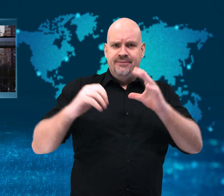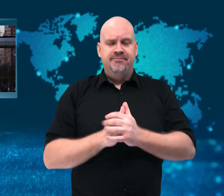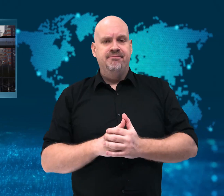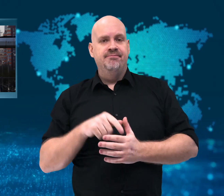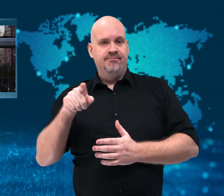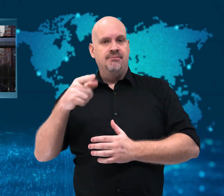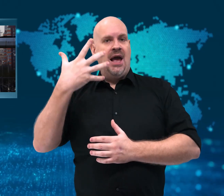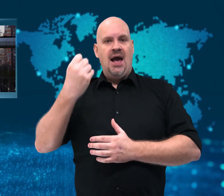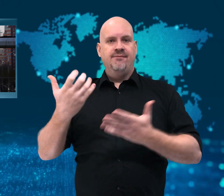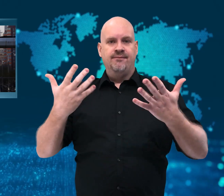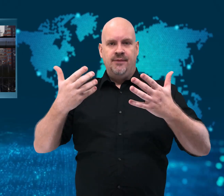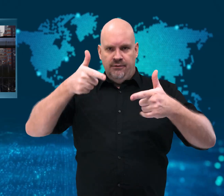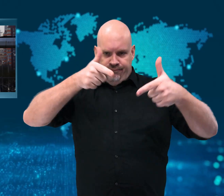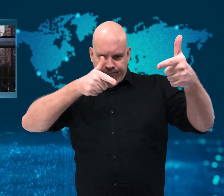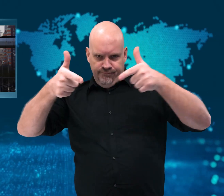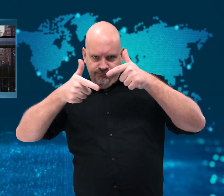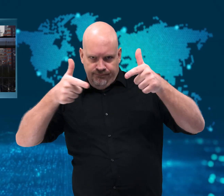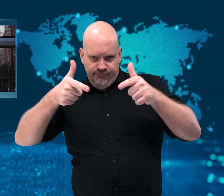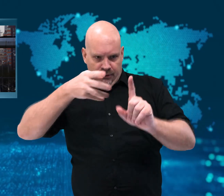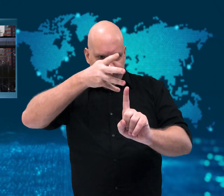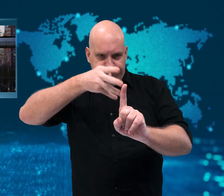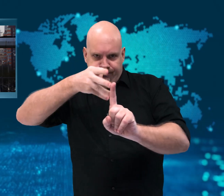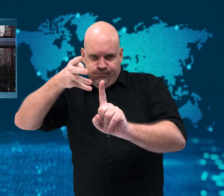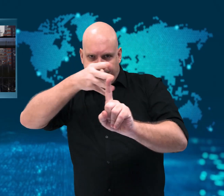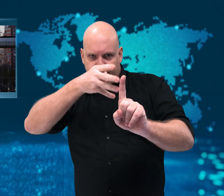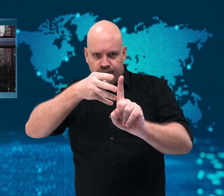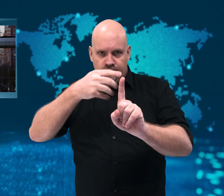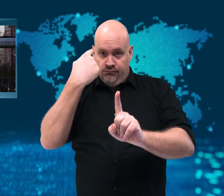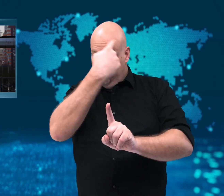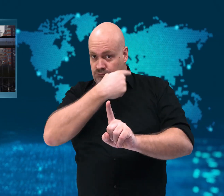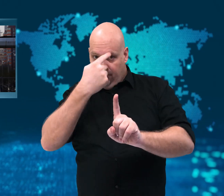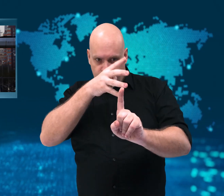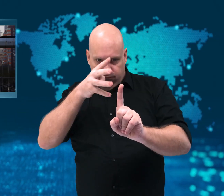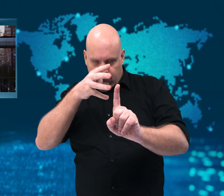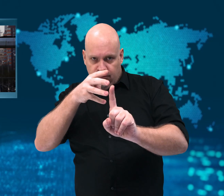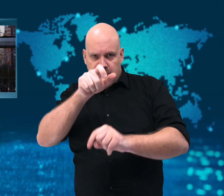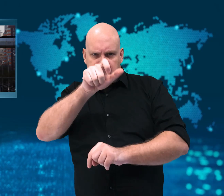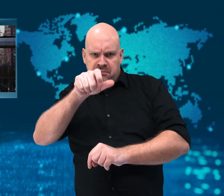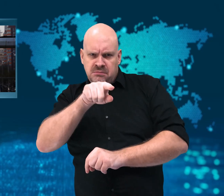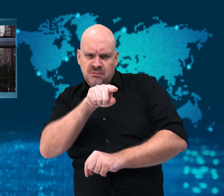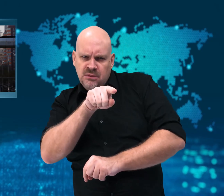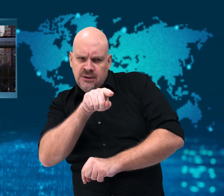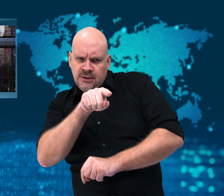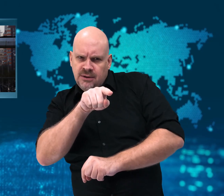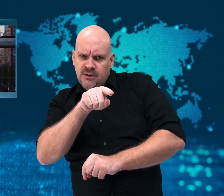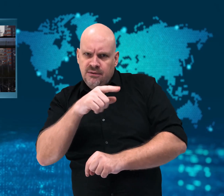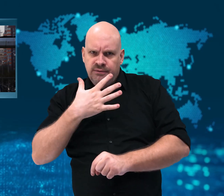interest” using 3,000 facial recognition cameras.